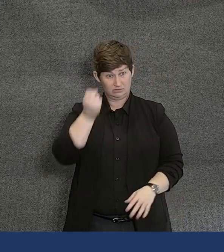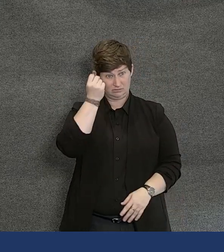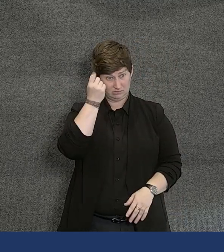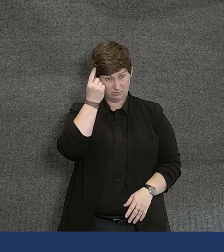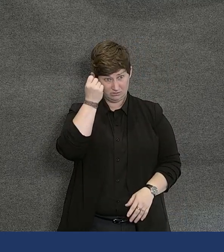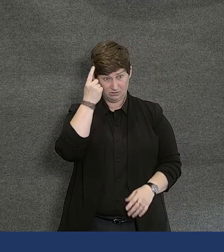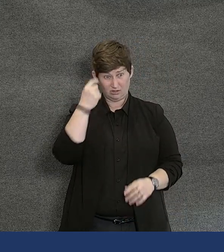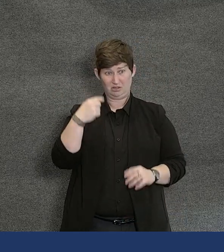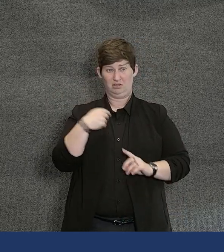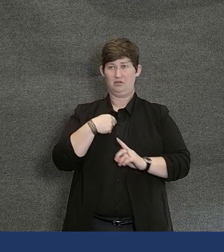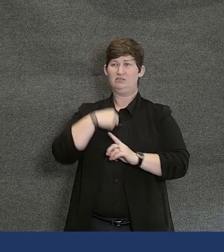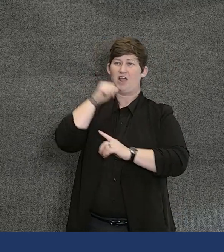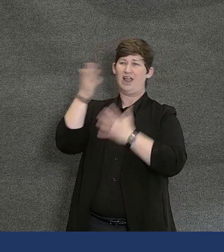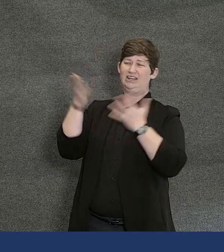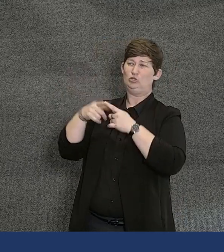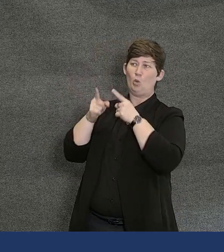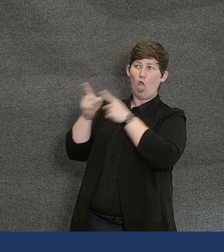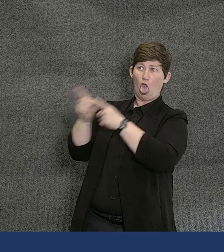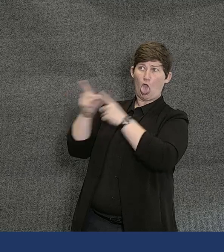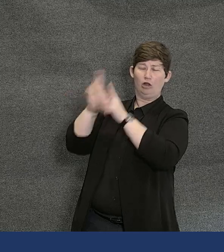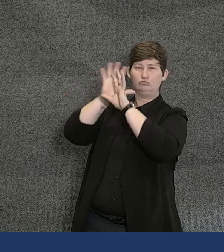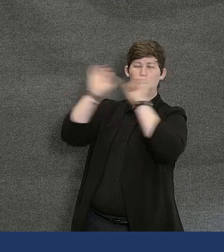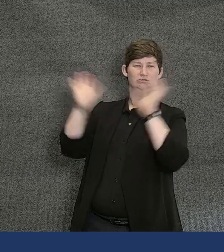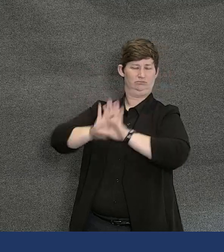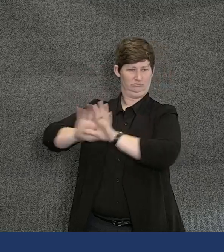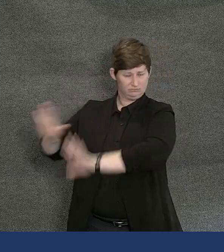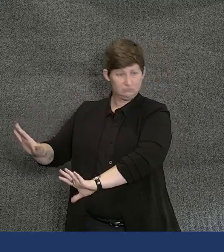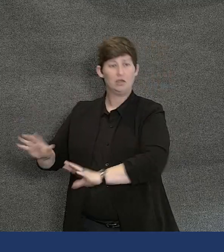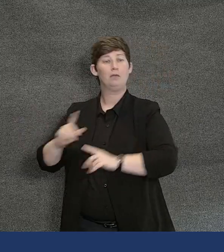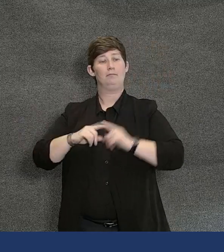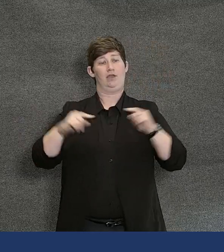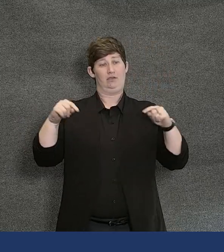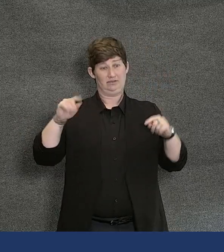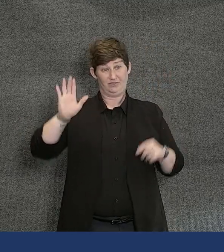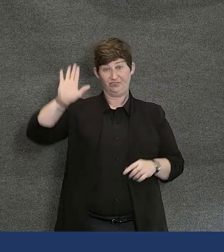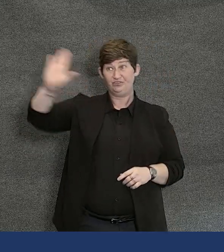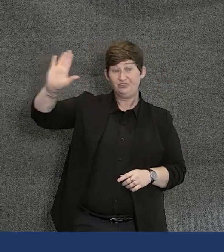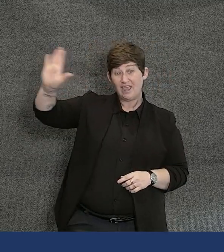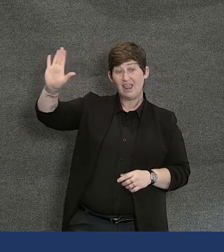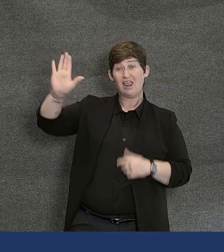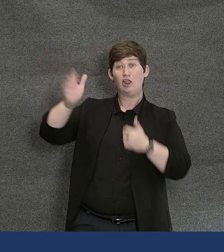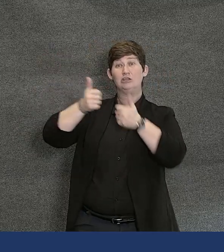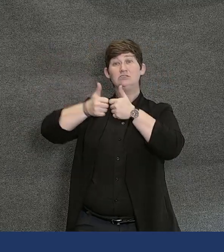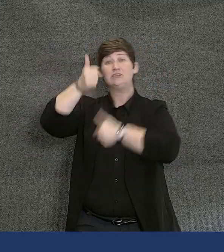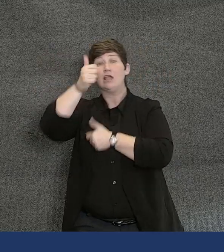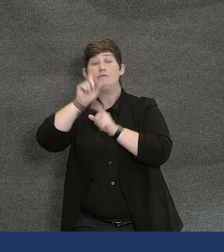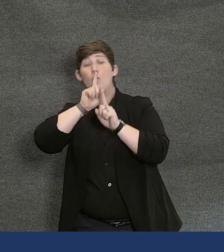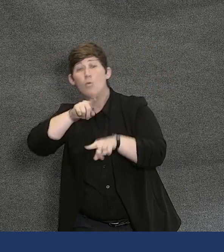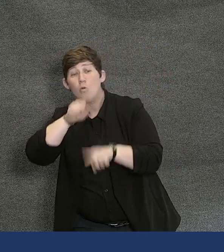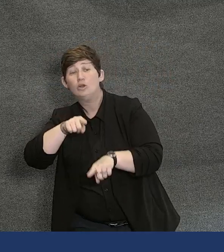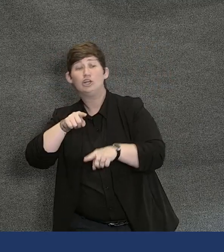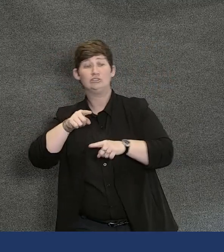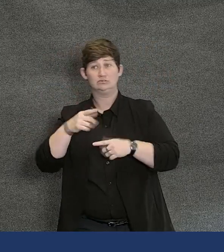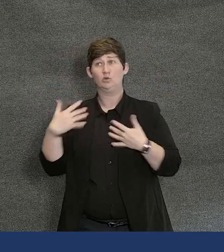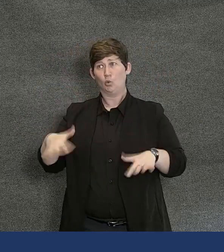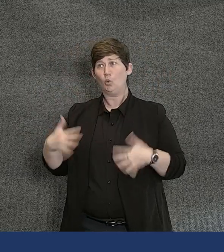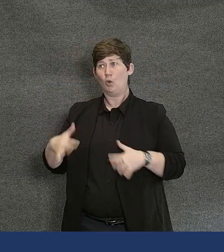the rights of Minnesotans, and I want you to know what's going on, and I want you to know what we're doing about it.